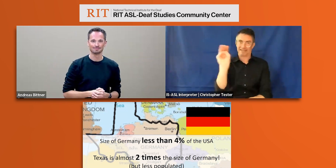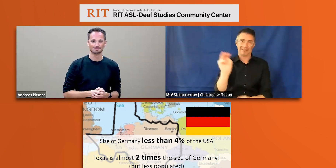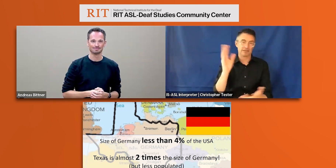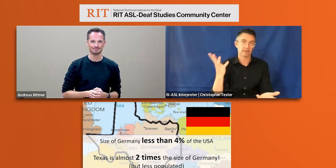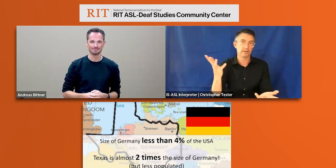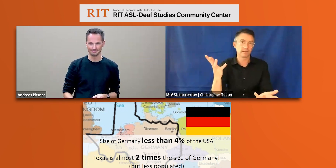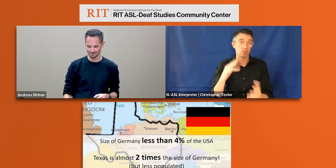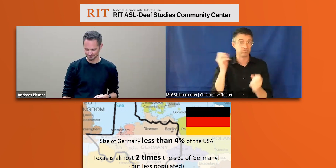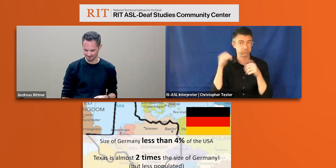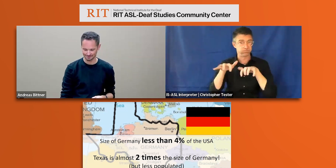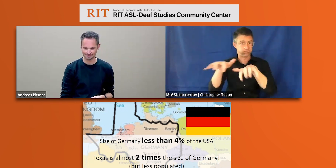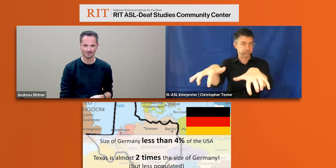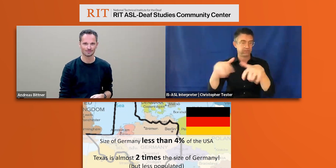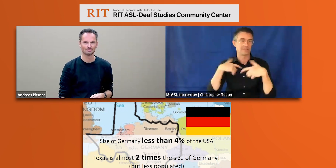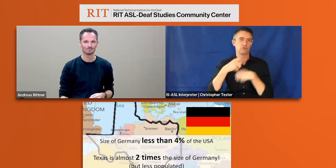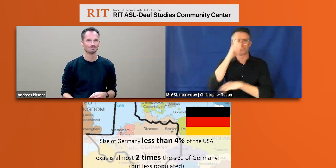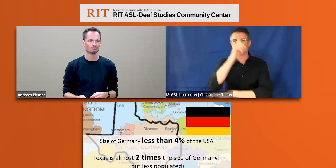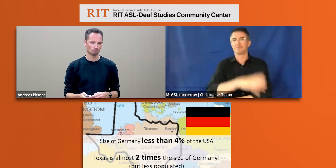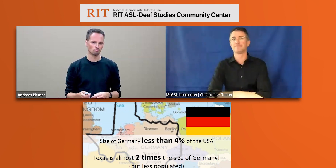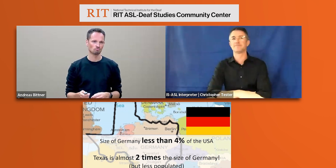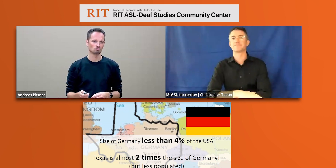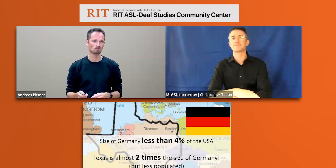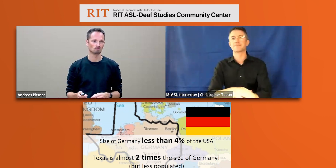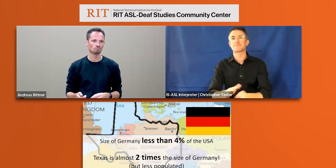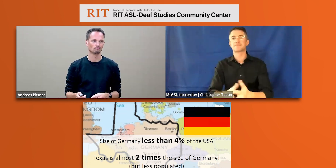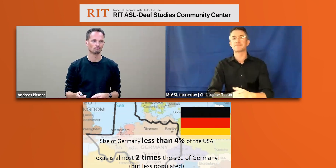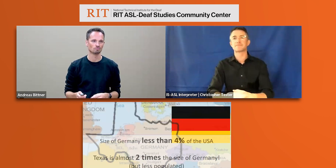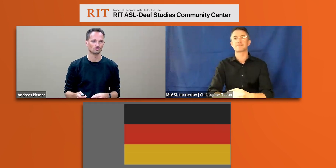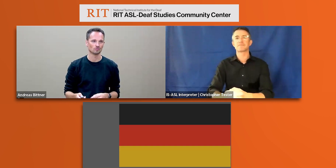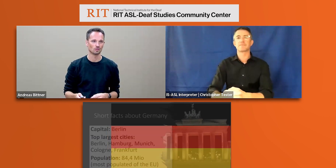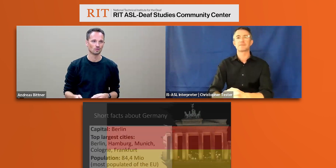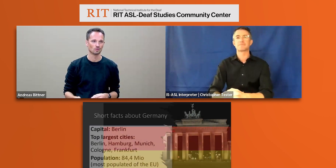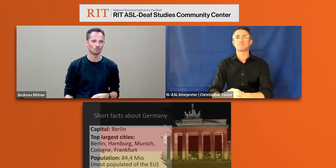84 million people live in Germany right at this time.